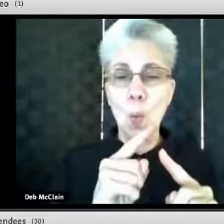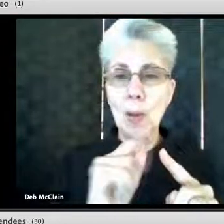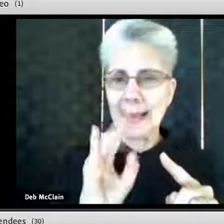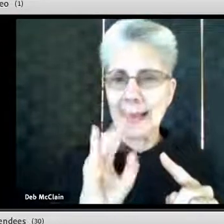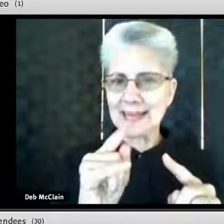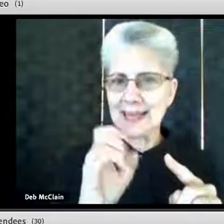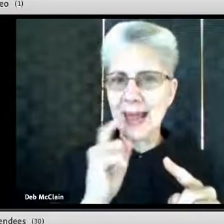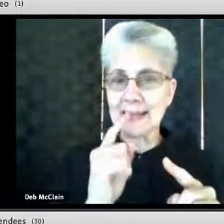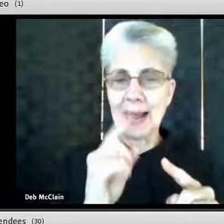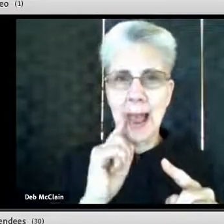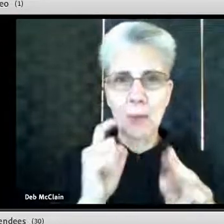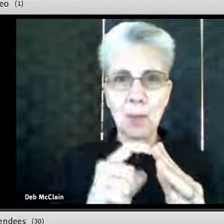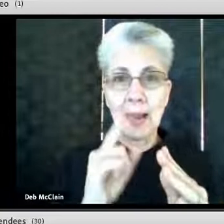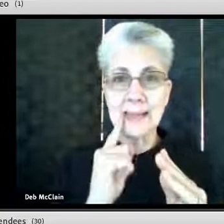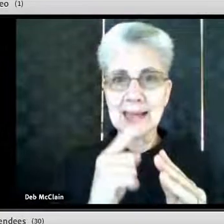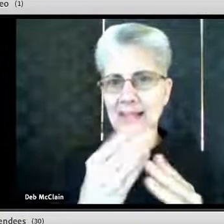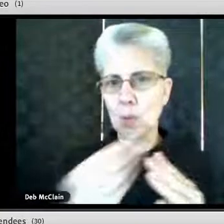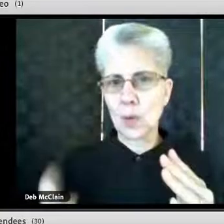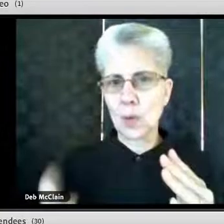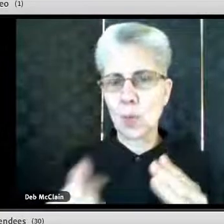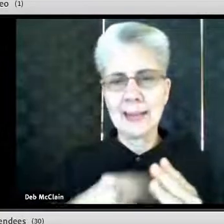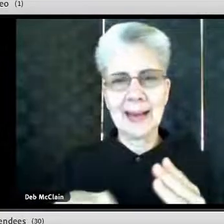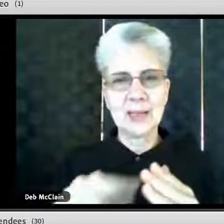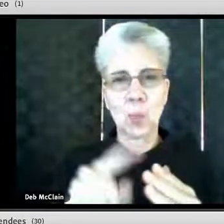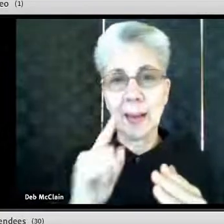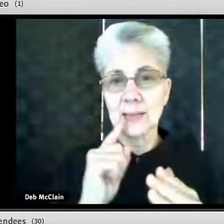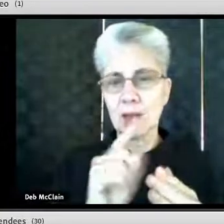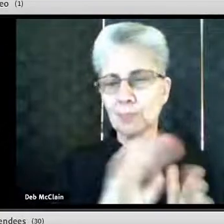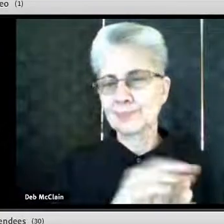Insights is going away next week. So we just eliminated that from it.